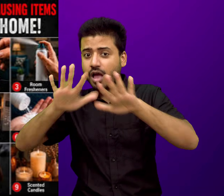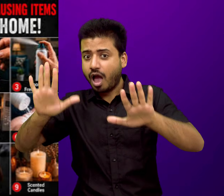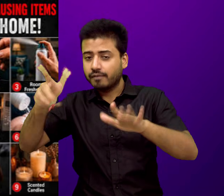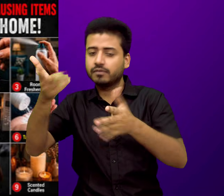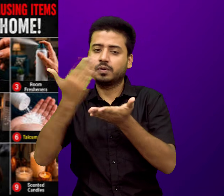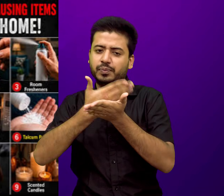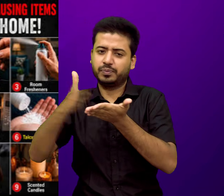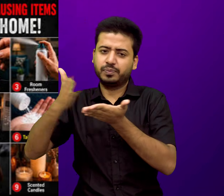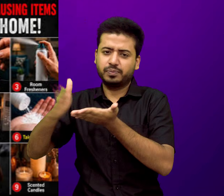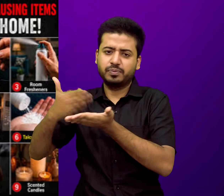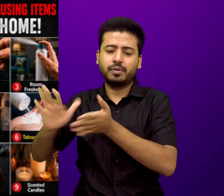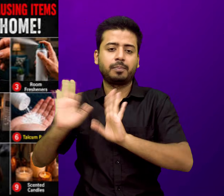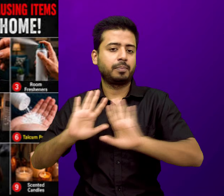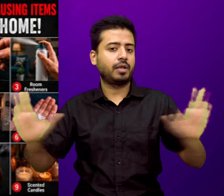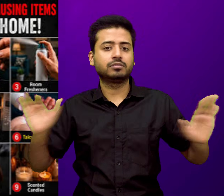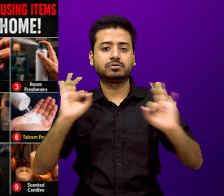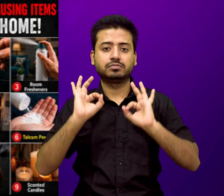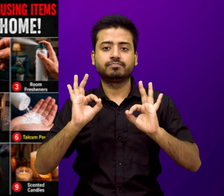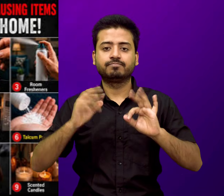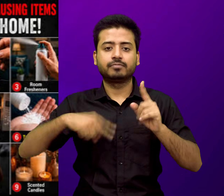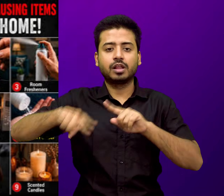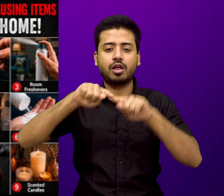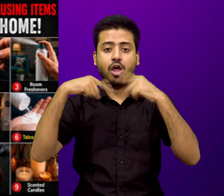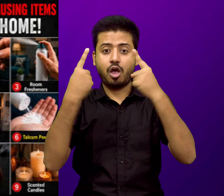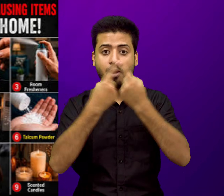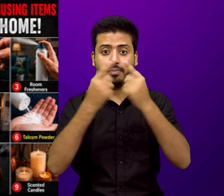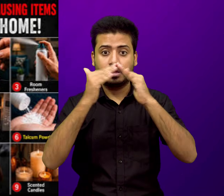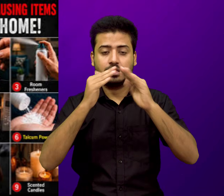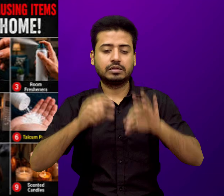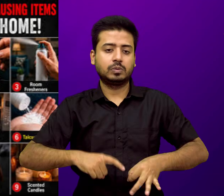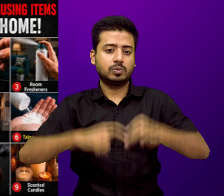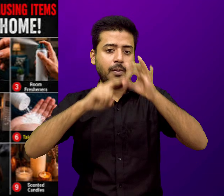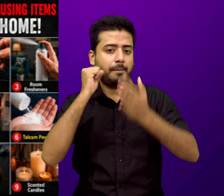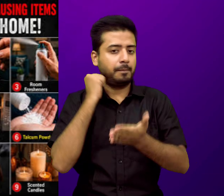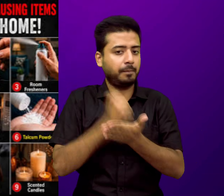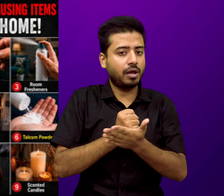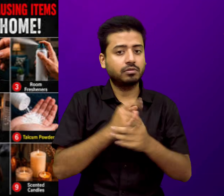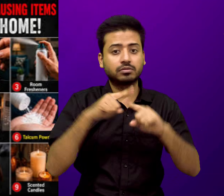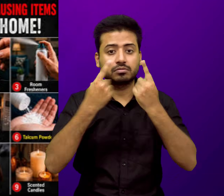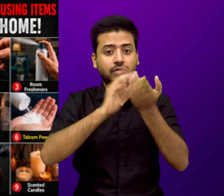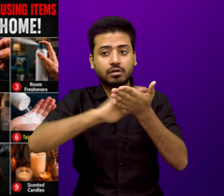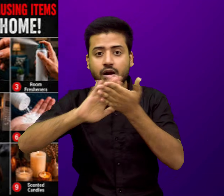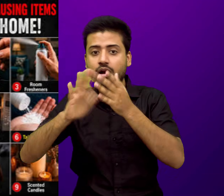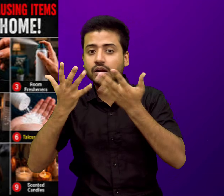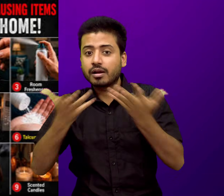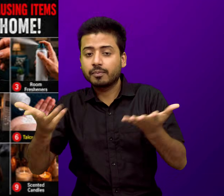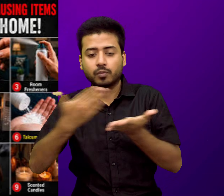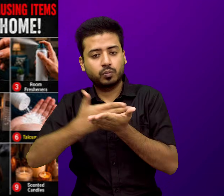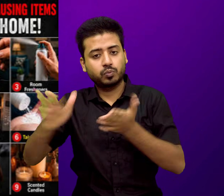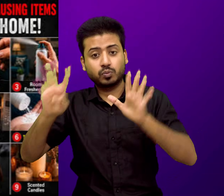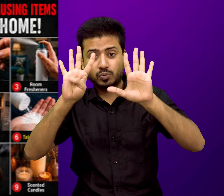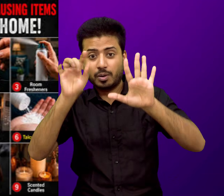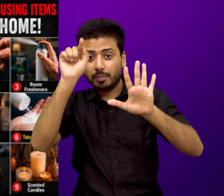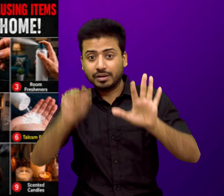scalp can cause contact allergies or absorption of harsh chemicals over time. Ban/avvoid applying